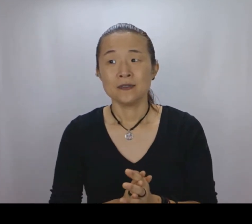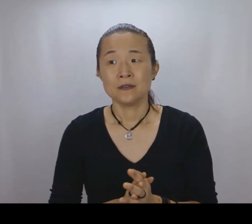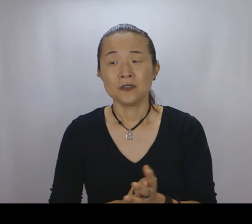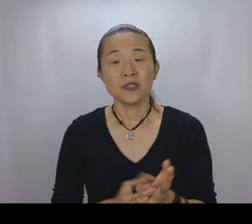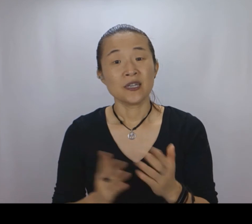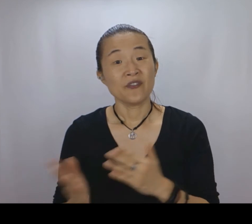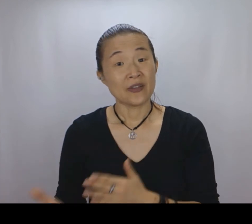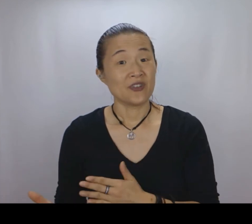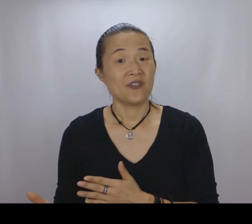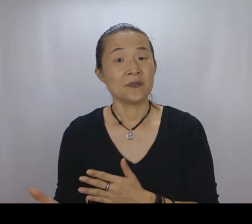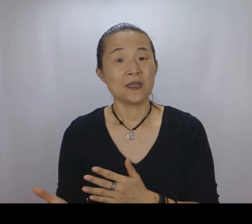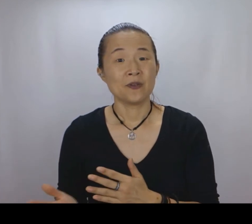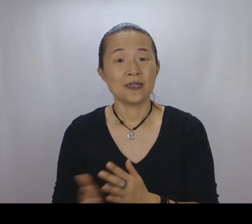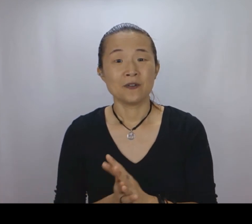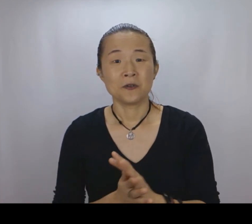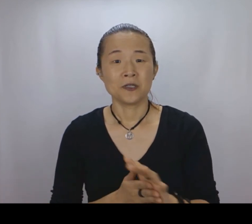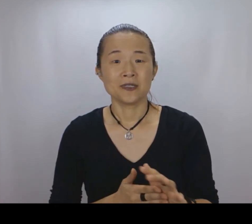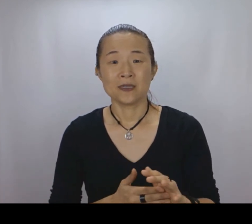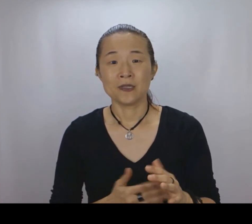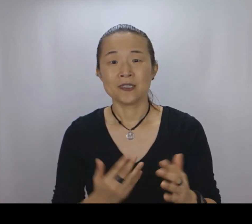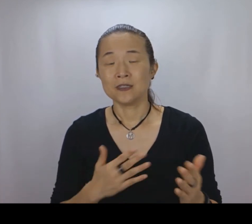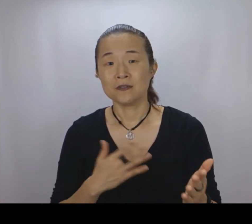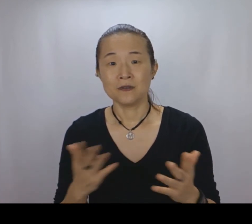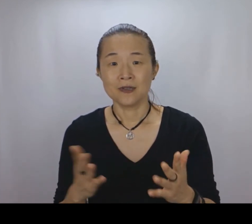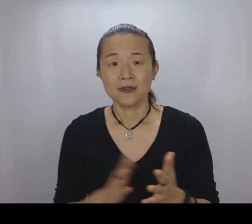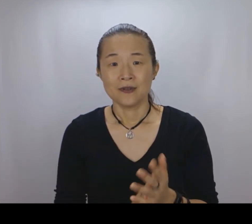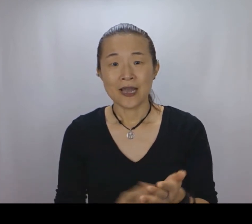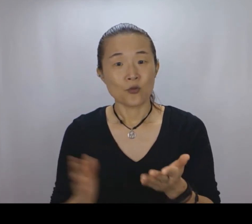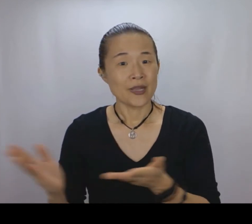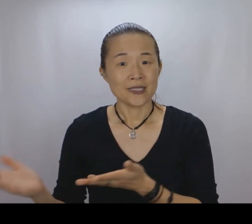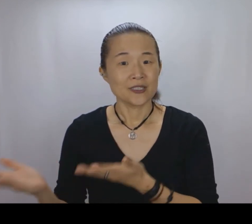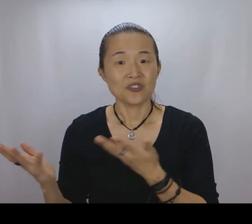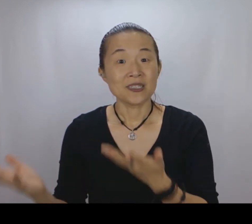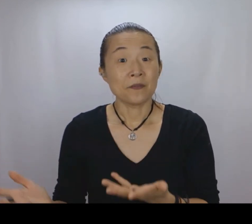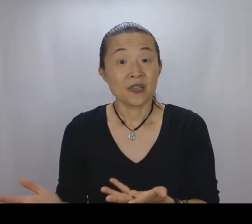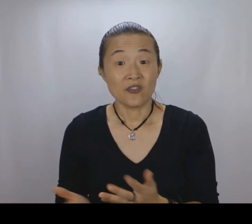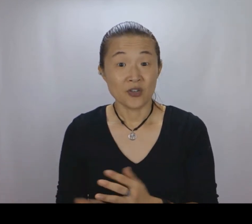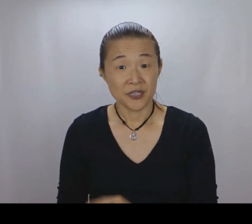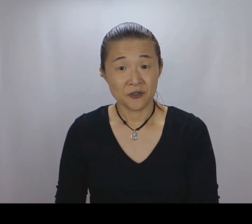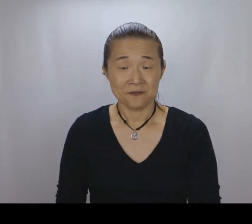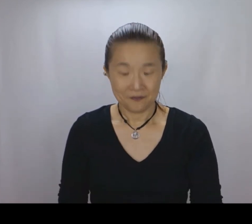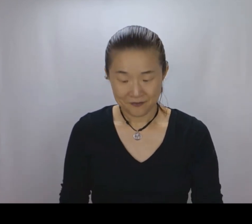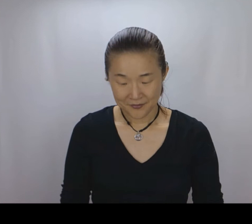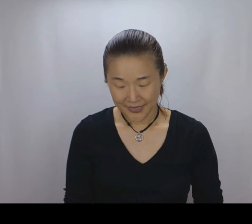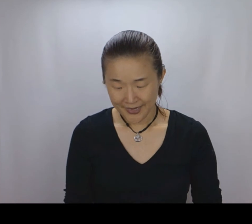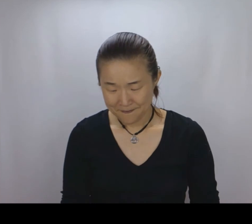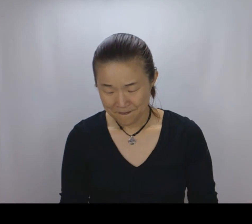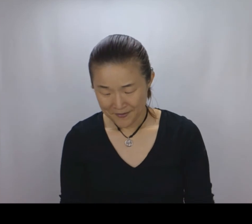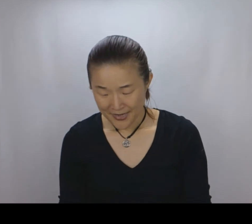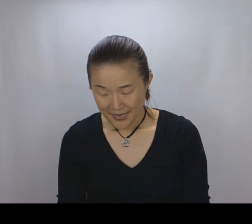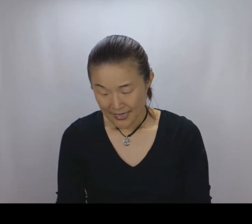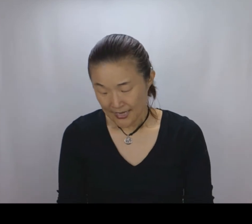you need a favor from someone or someone to acquiesce to something for you. OK?